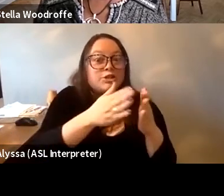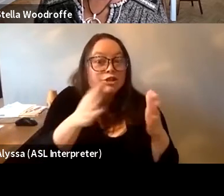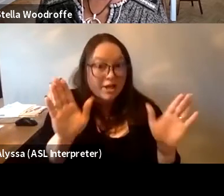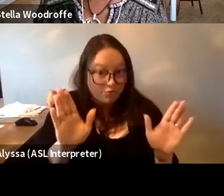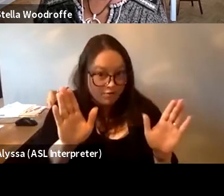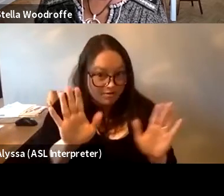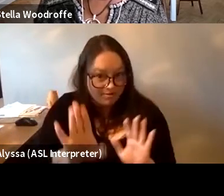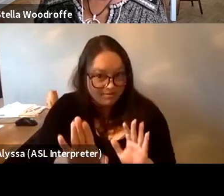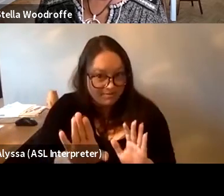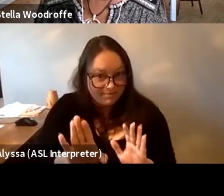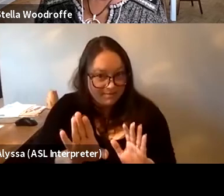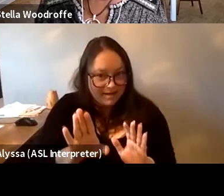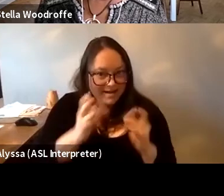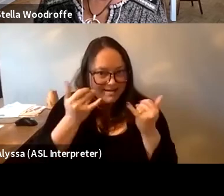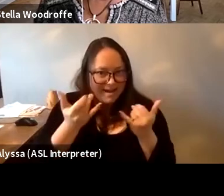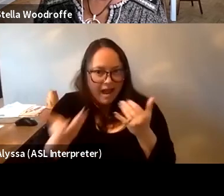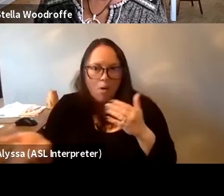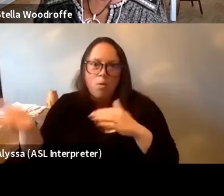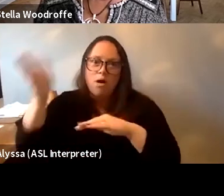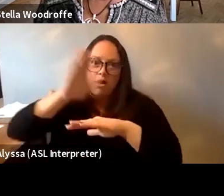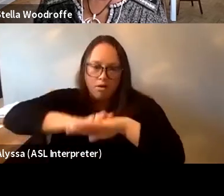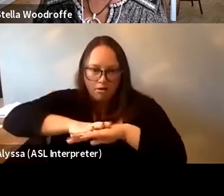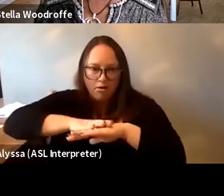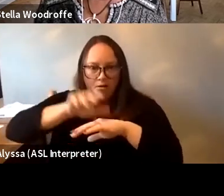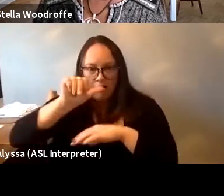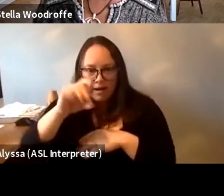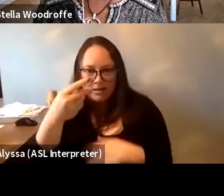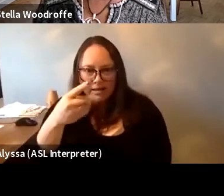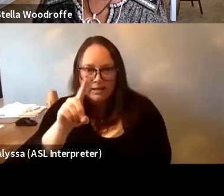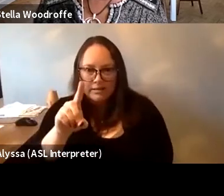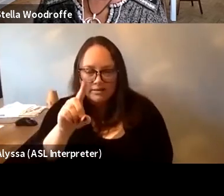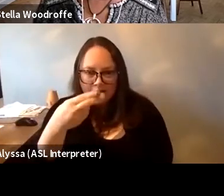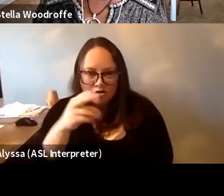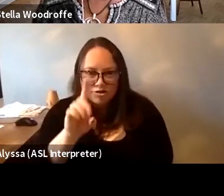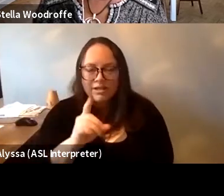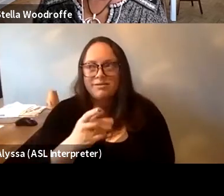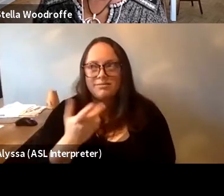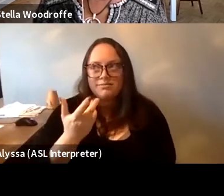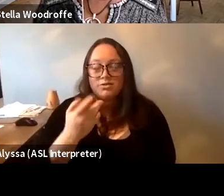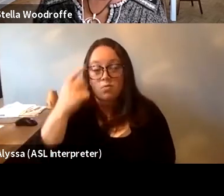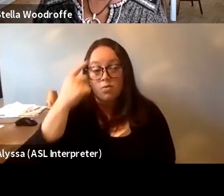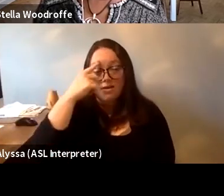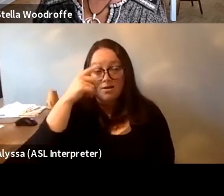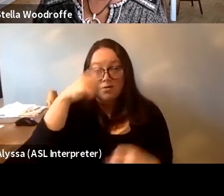know, now I had this extra piece onto it. So I think going back to it, you know, Maudelyne was saying that is, you know, it's